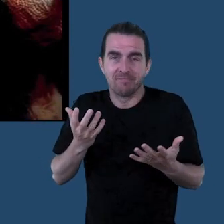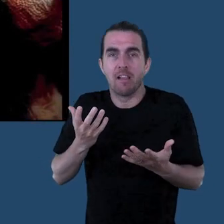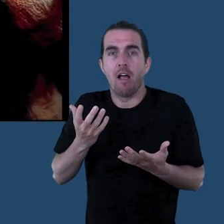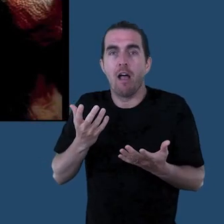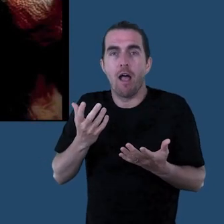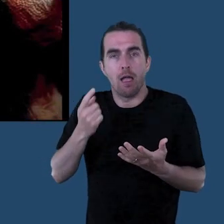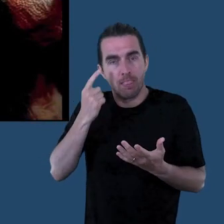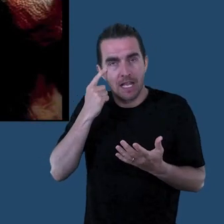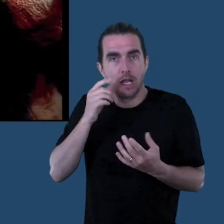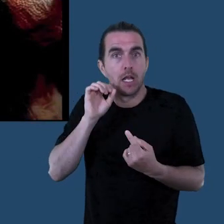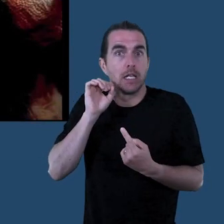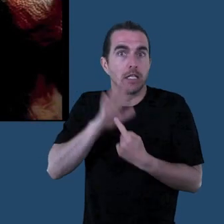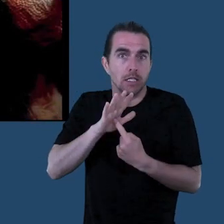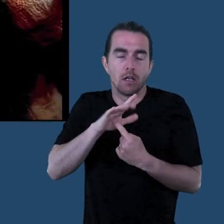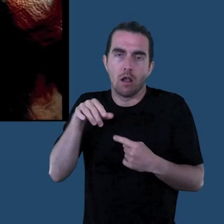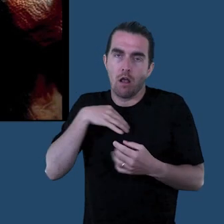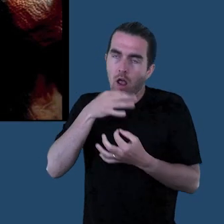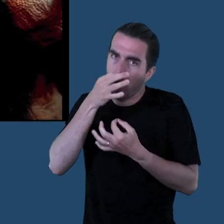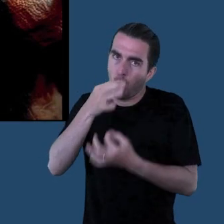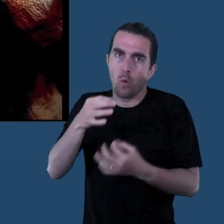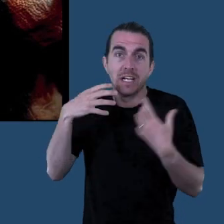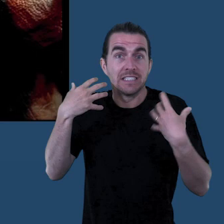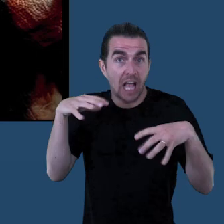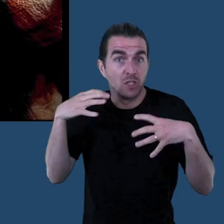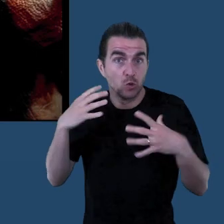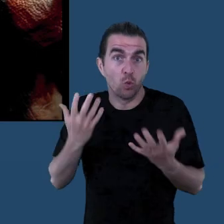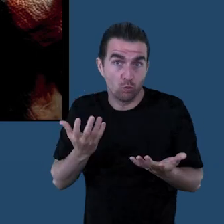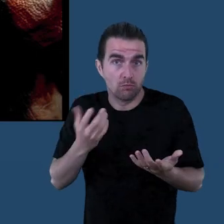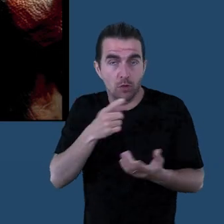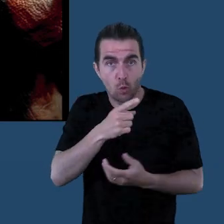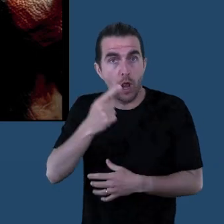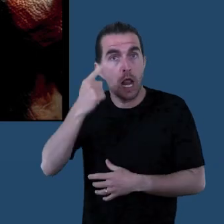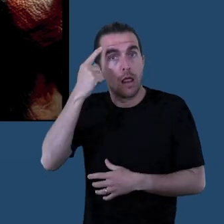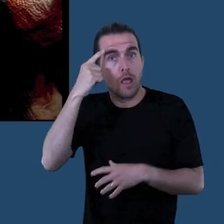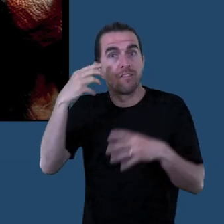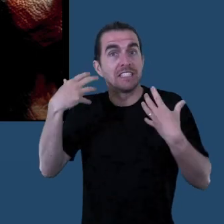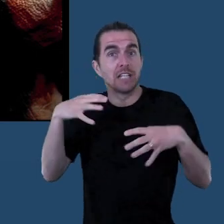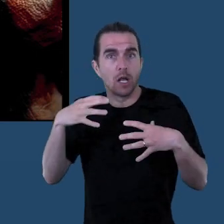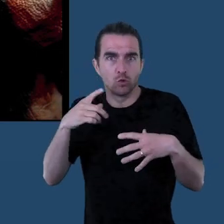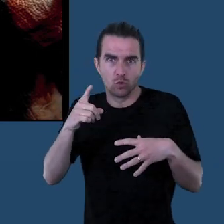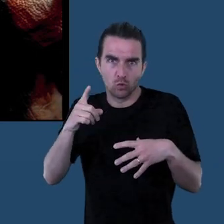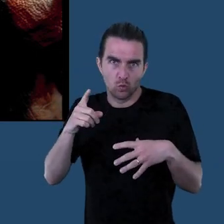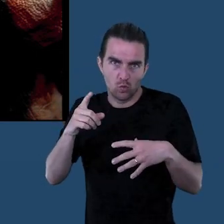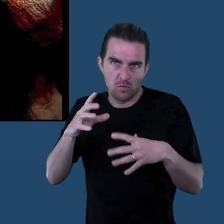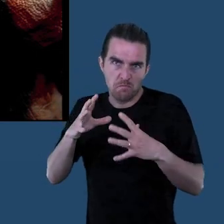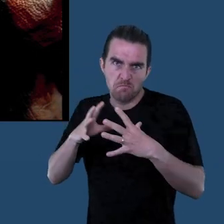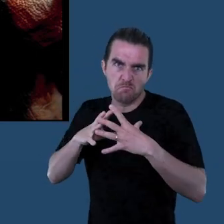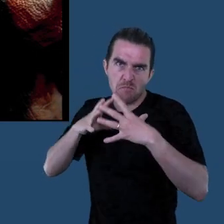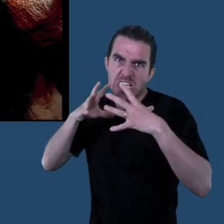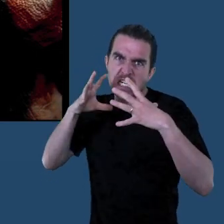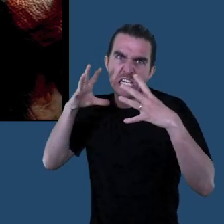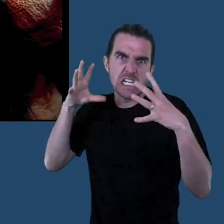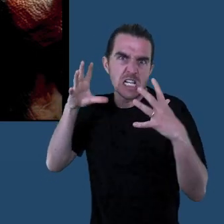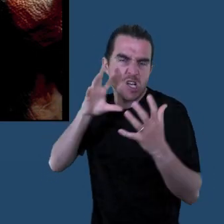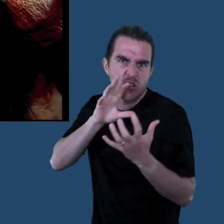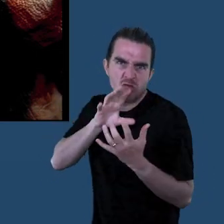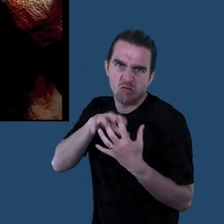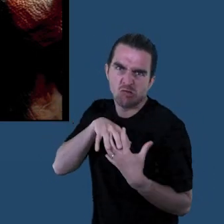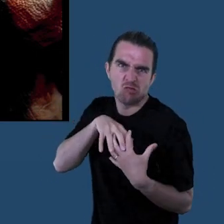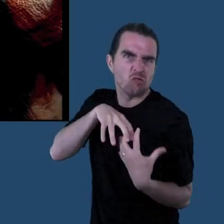I think there are a number of key things that draw us to dinosaurs. When you think of dinosaurs, you think of animals that were larger than life,